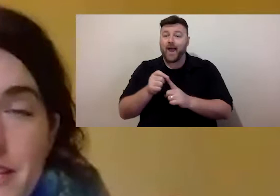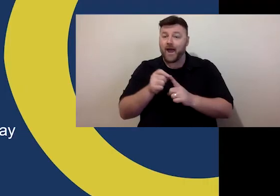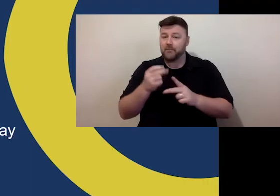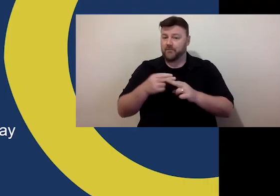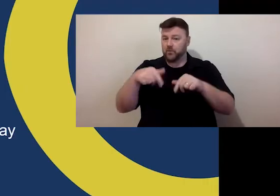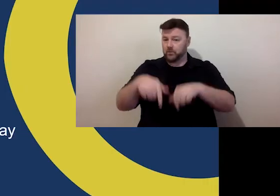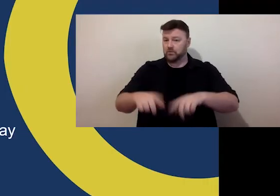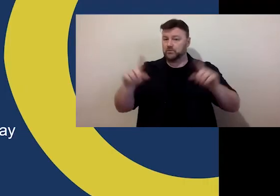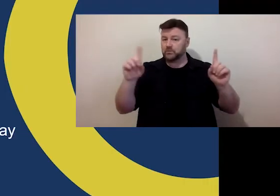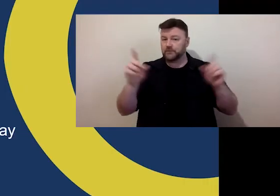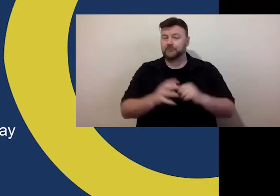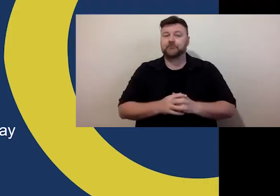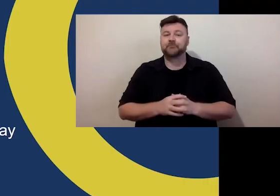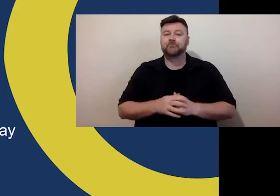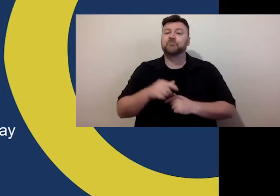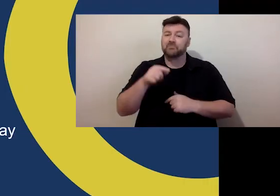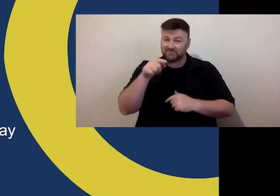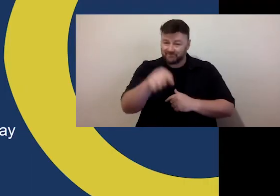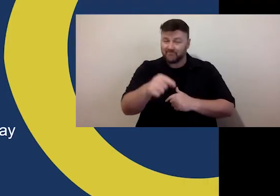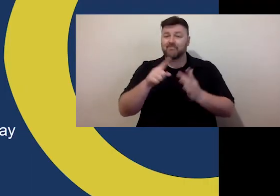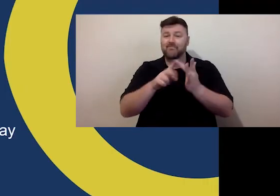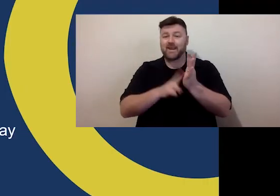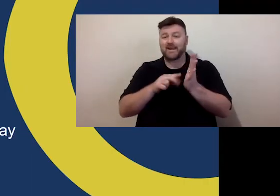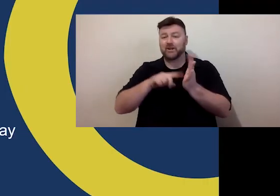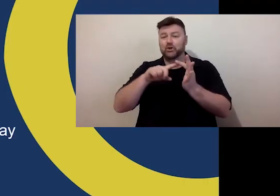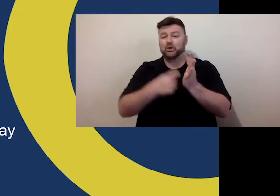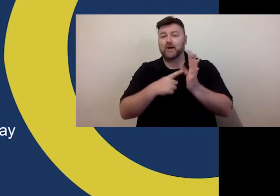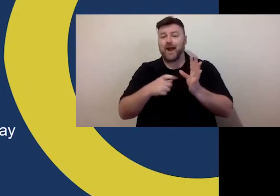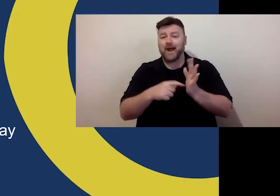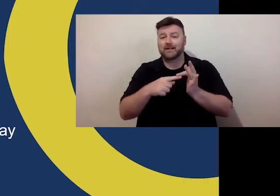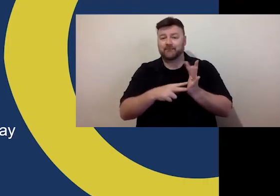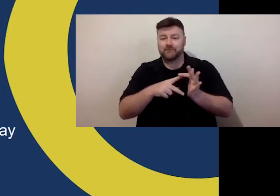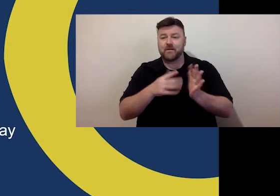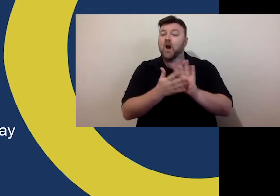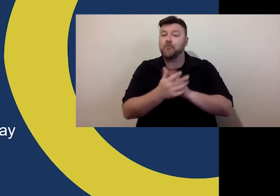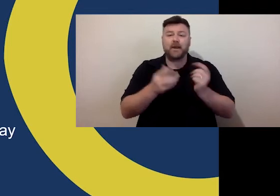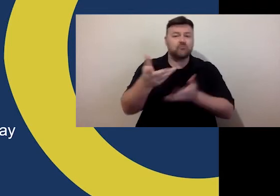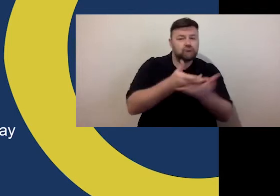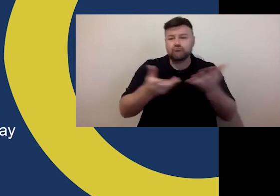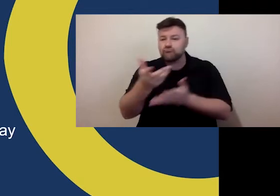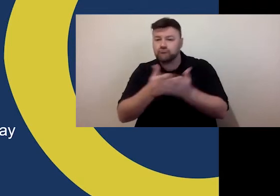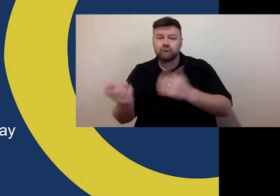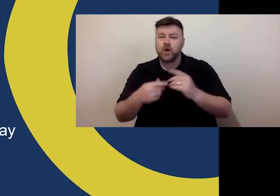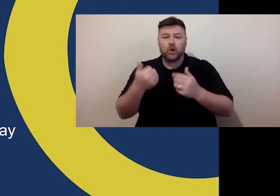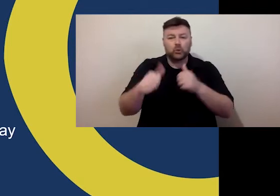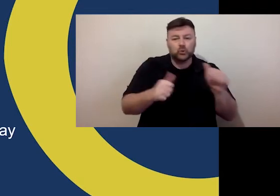This is an interactive session, so you will need to download and use the app called ImgPlay, which you can